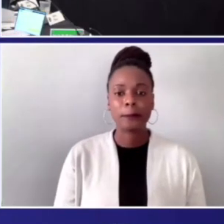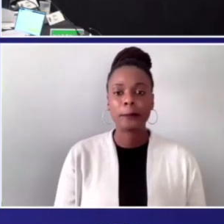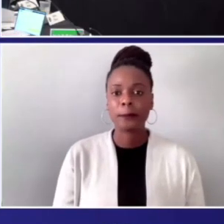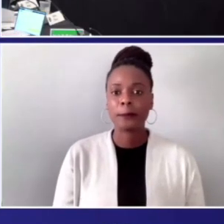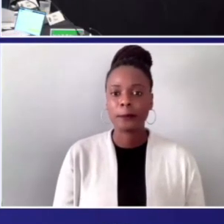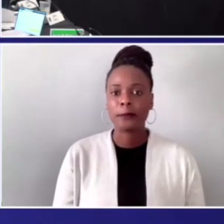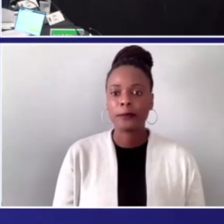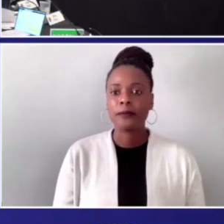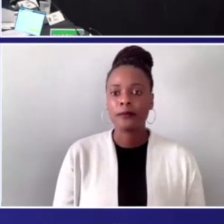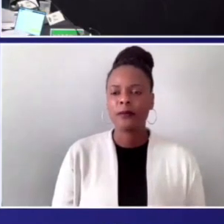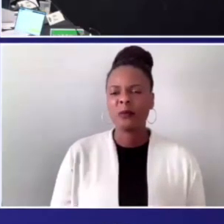Let us take a look at that.